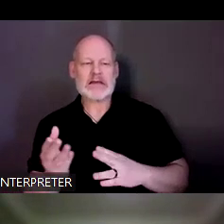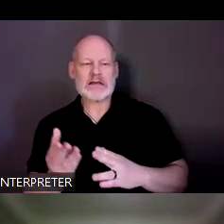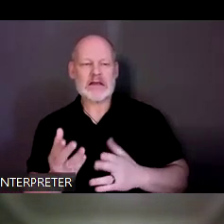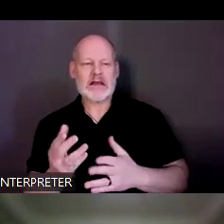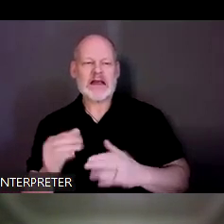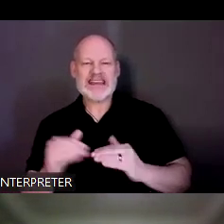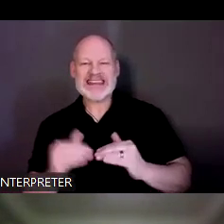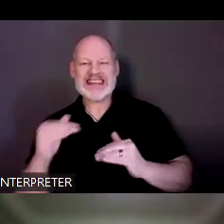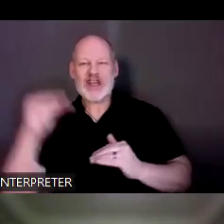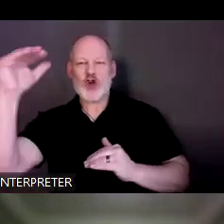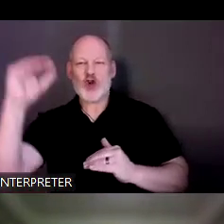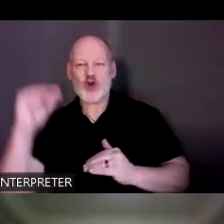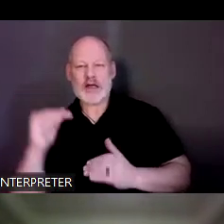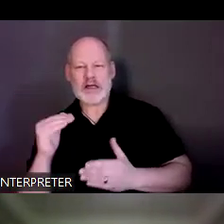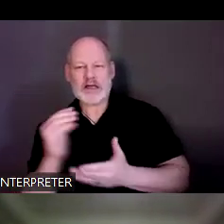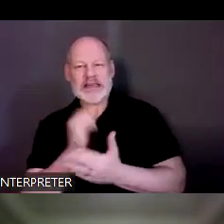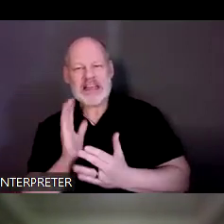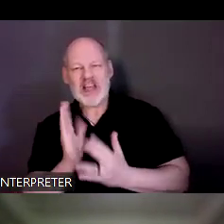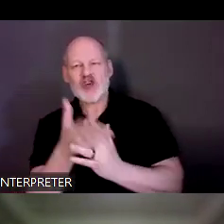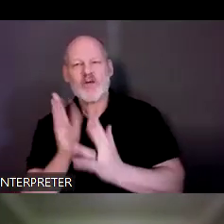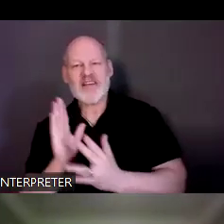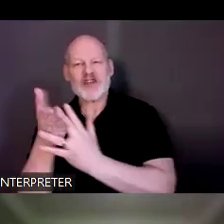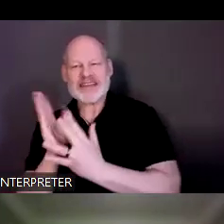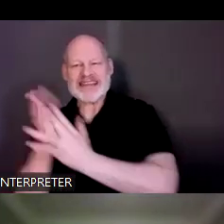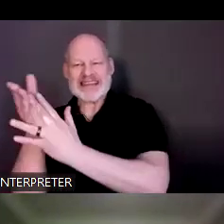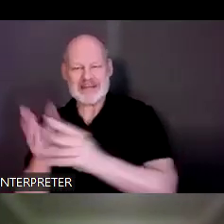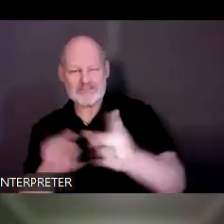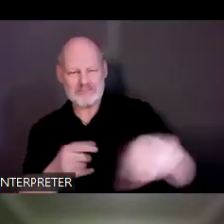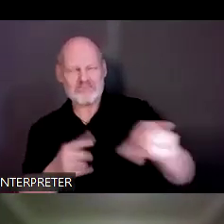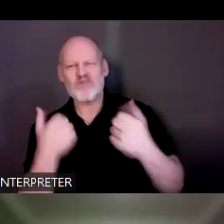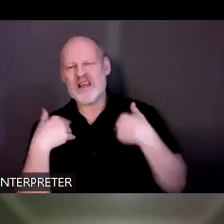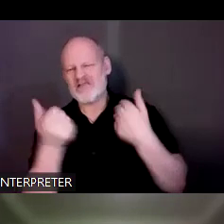number of other videos available on the attendance YouTube playlist and I wanted to share a couple